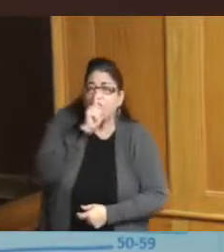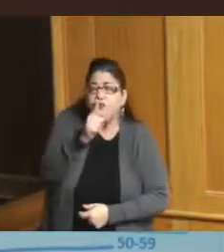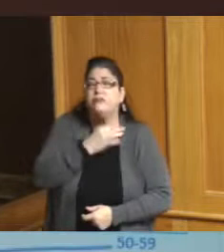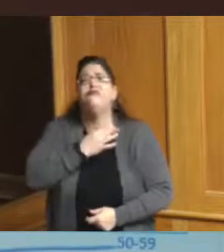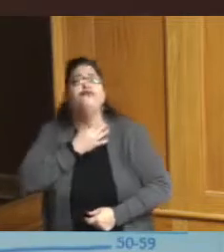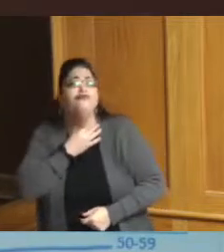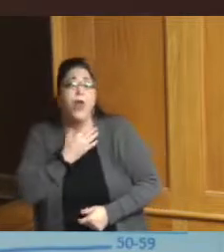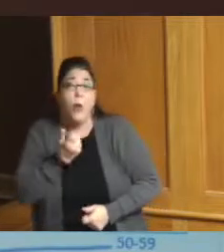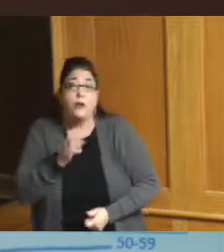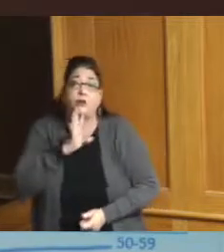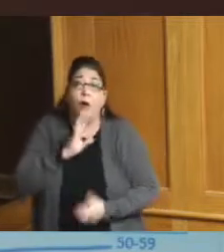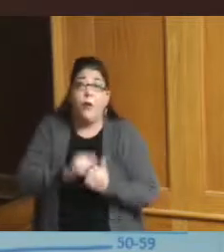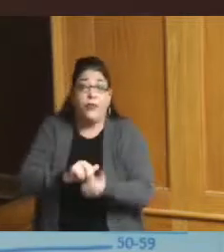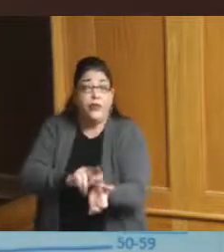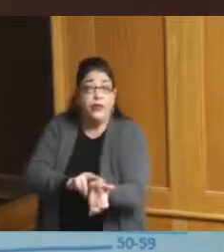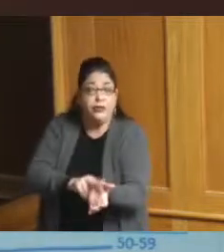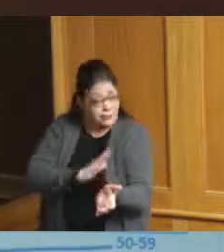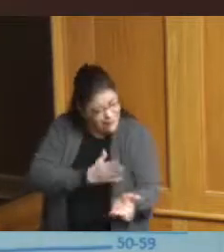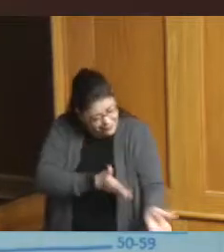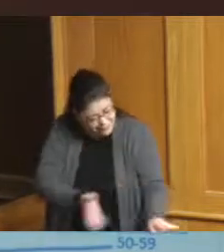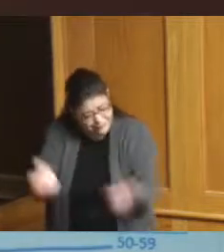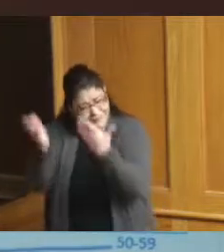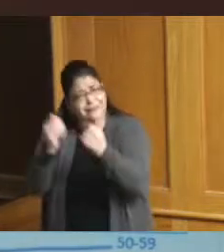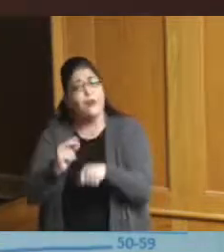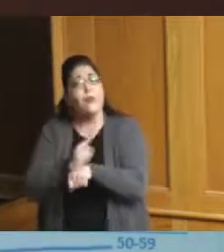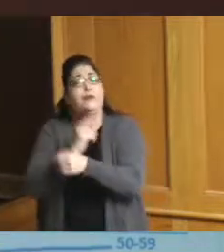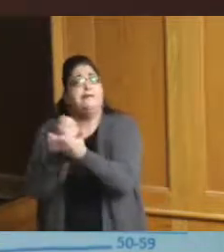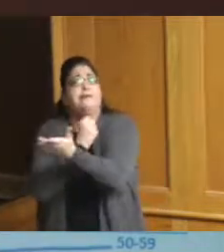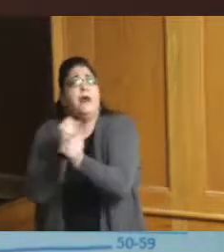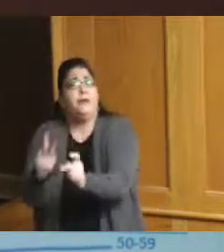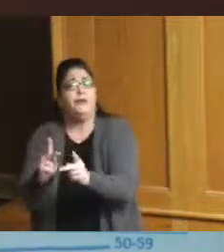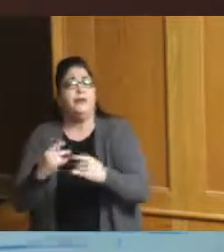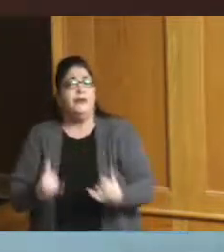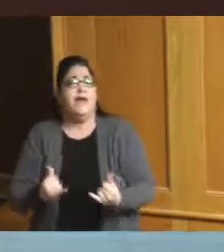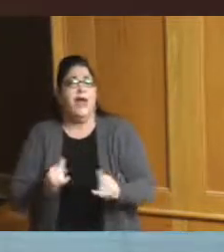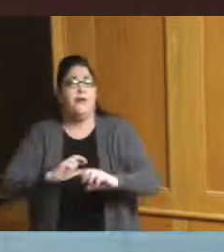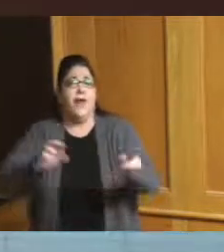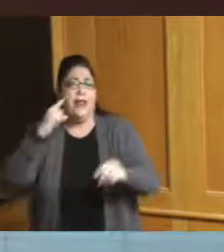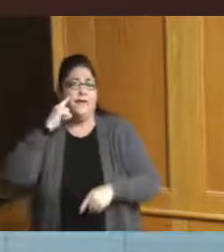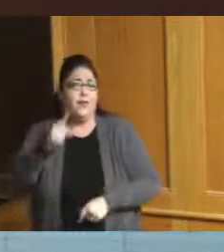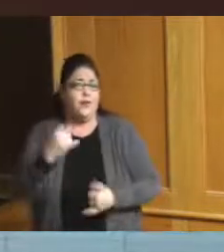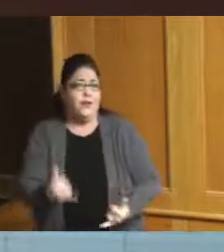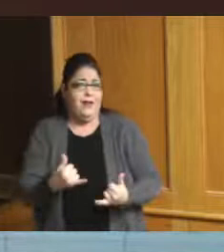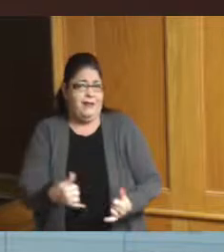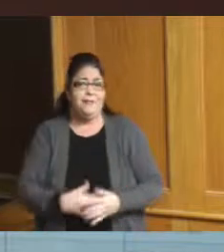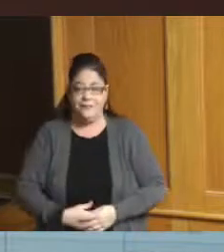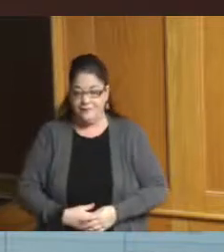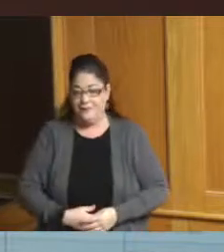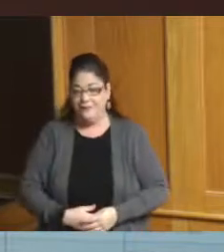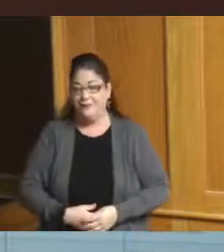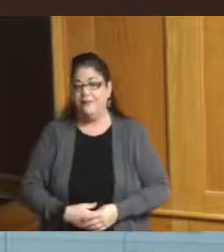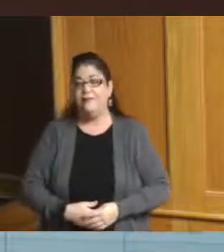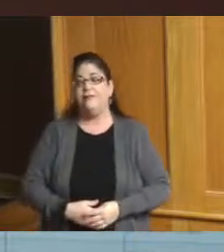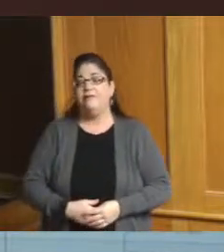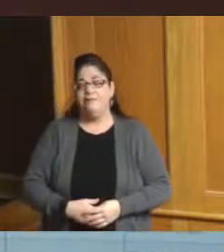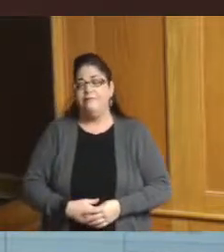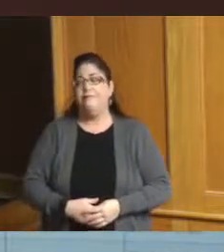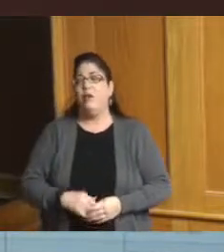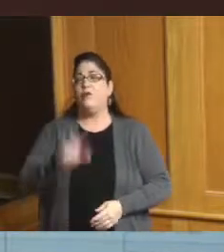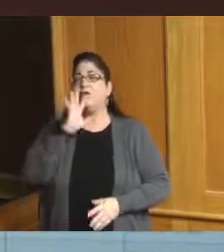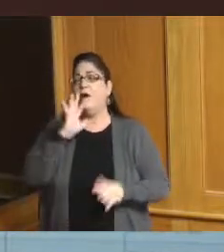talk to a nurse please use that as an opportunity last couple slides I'm going to talk about testing